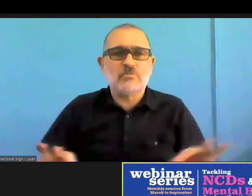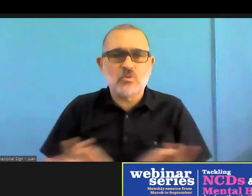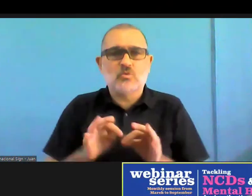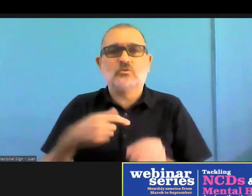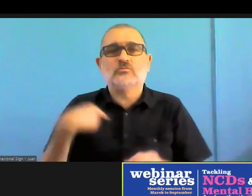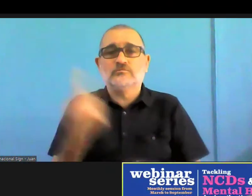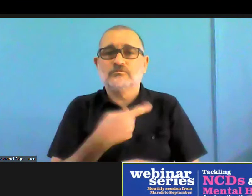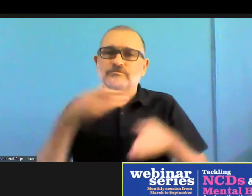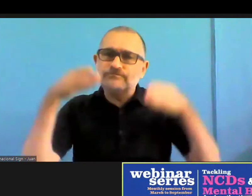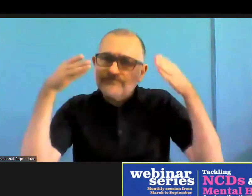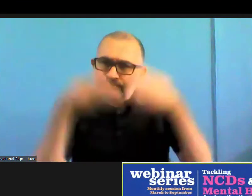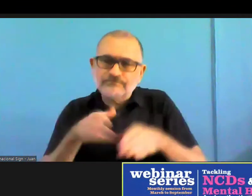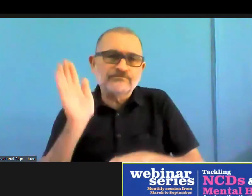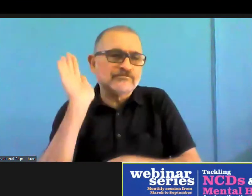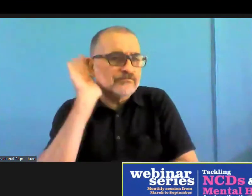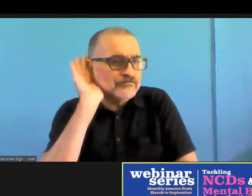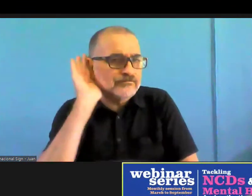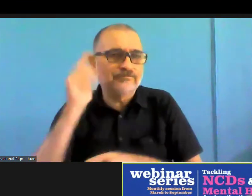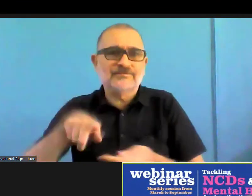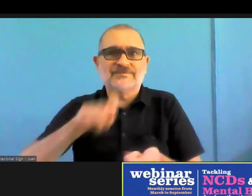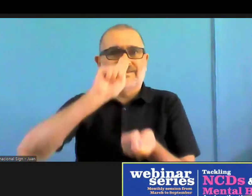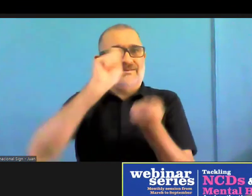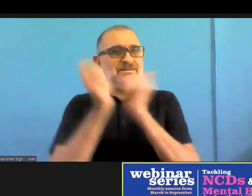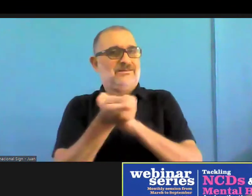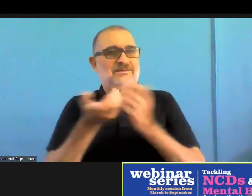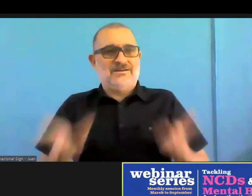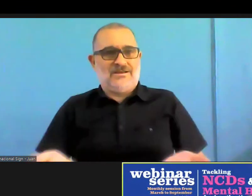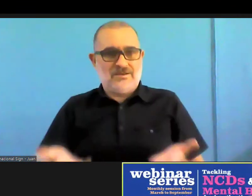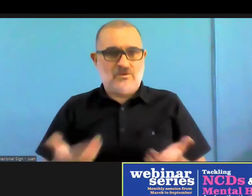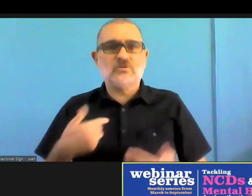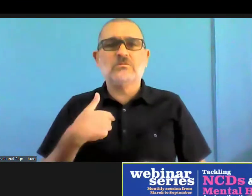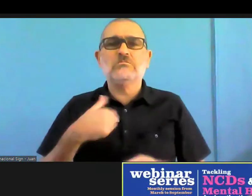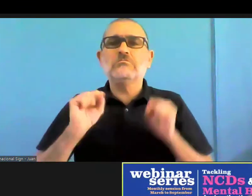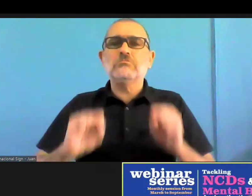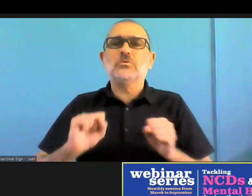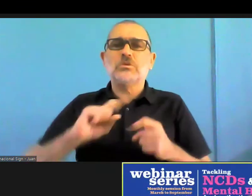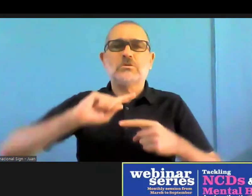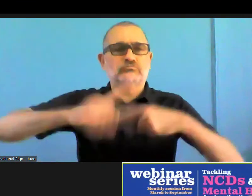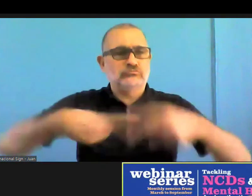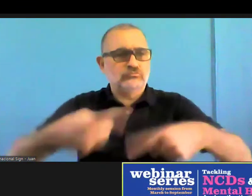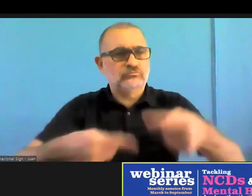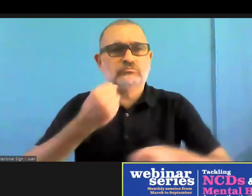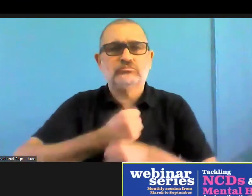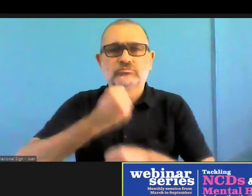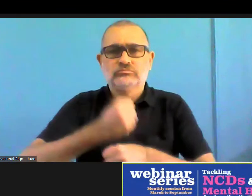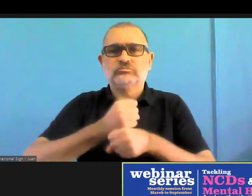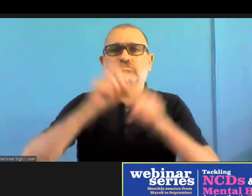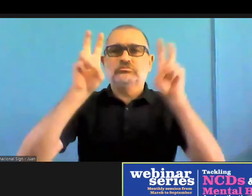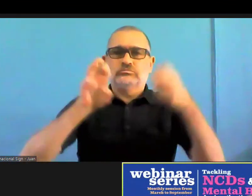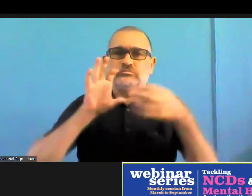So you may invest a lot into a health system, to provide care. But if your patients leave the clinic and go and smoke and eat